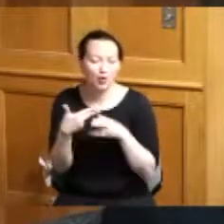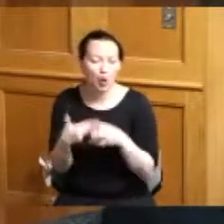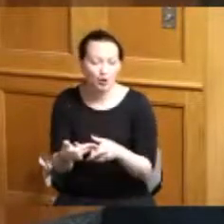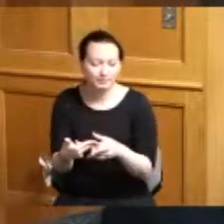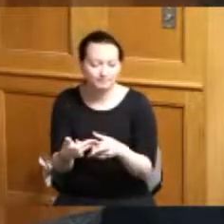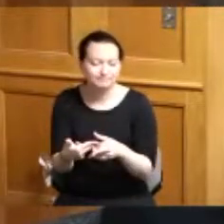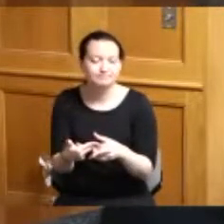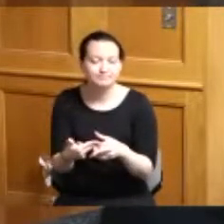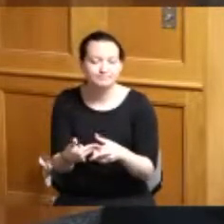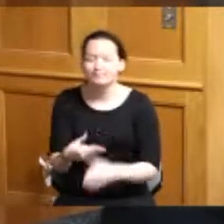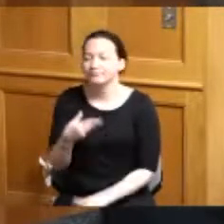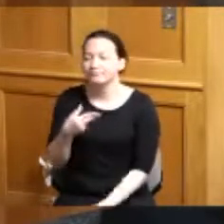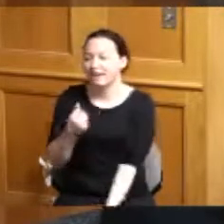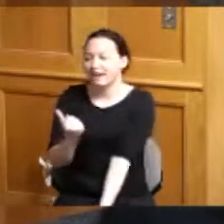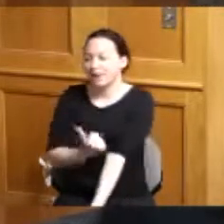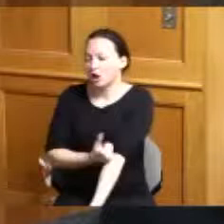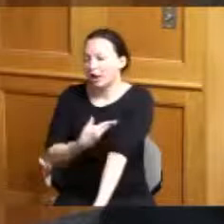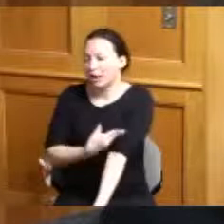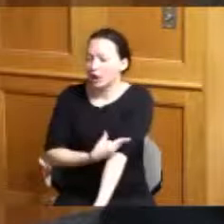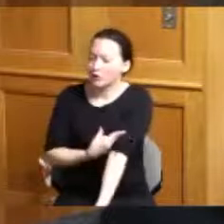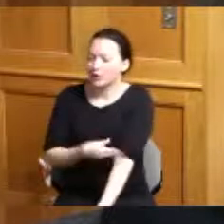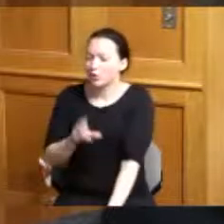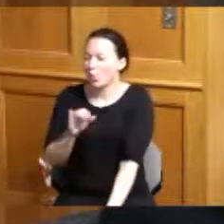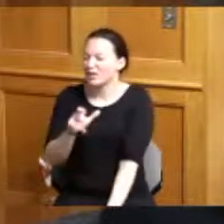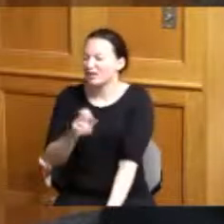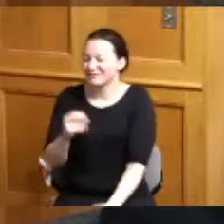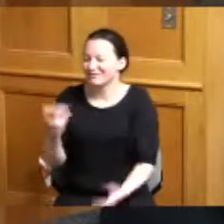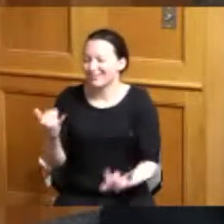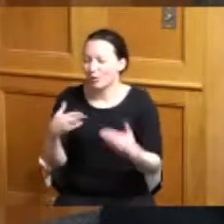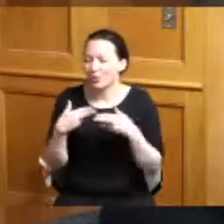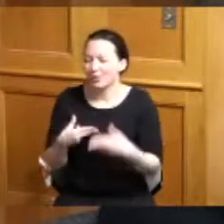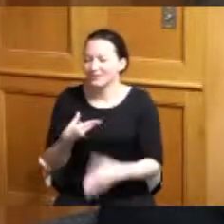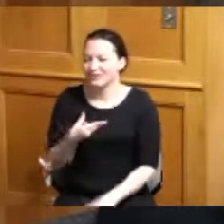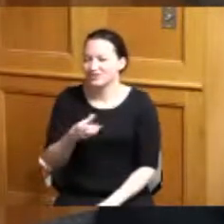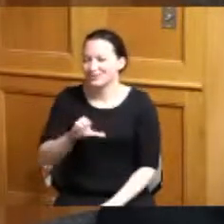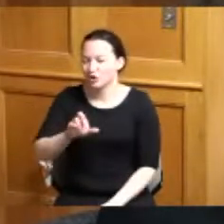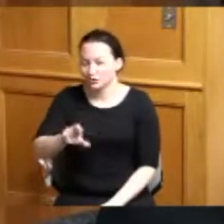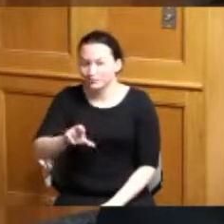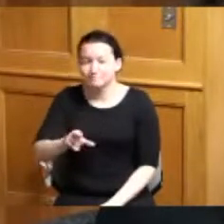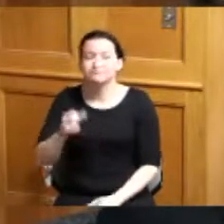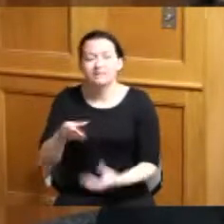called the heroin Coalition now called HC Arc among other initiatives he led efforts to open